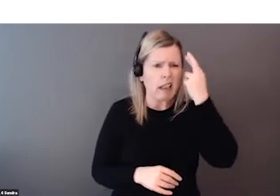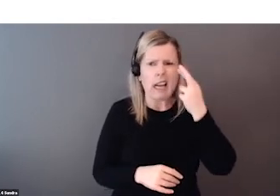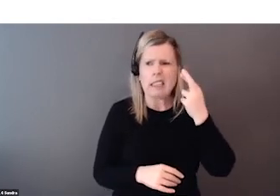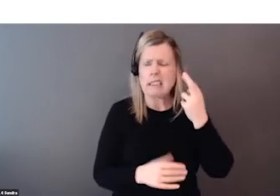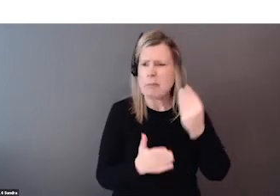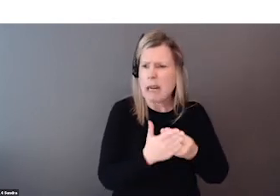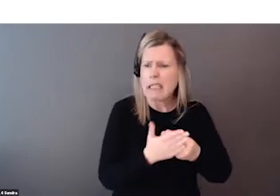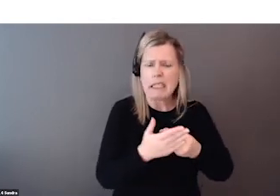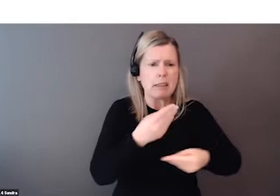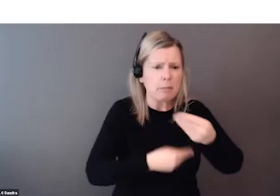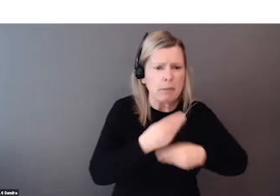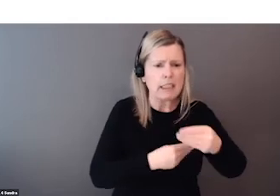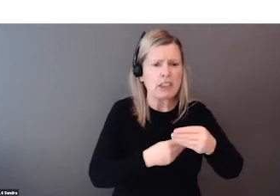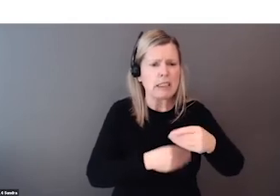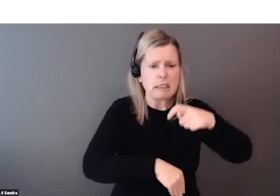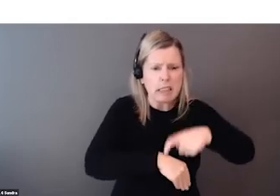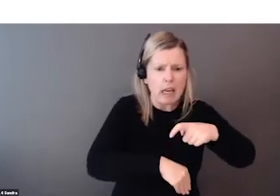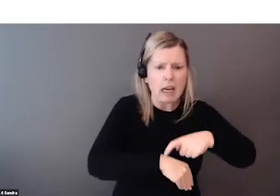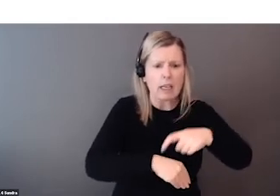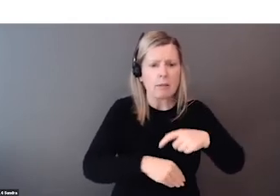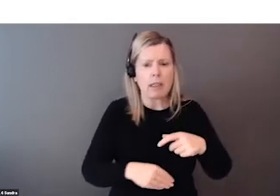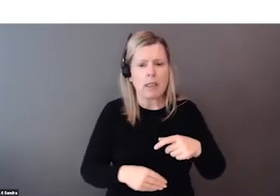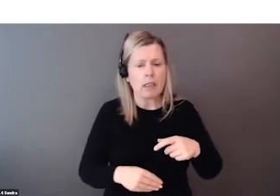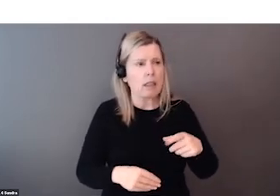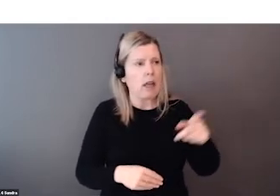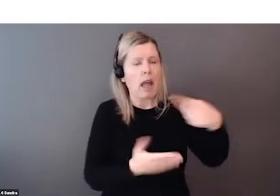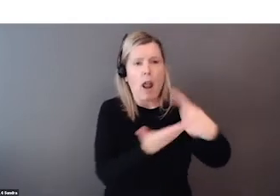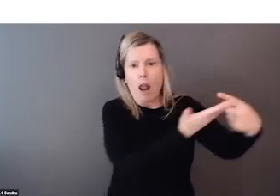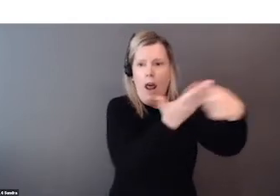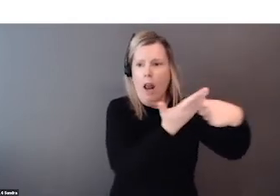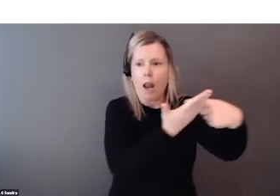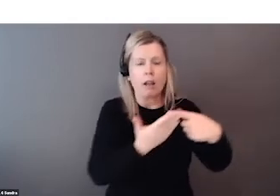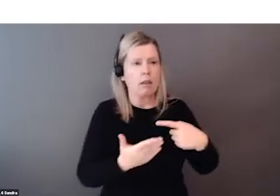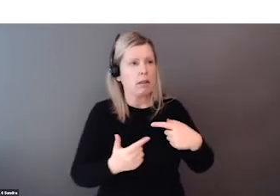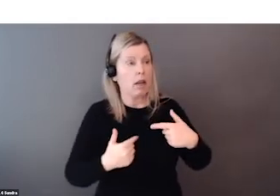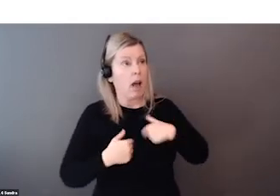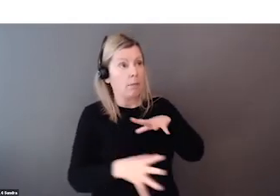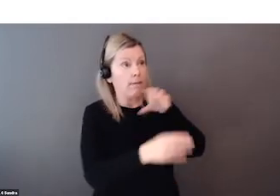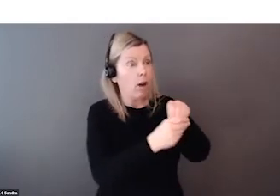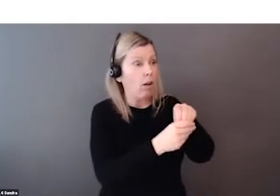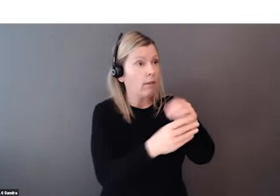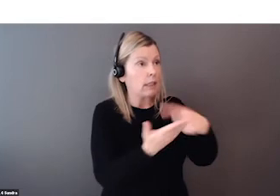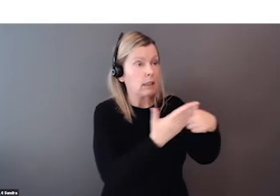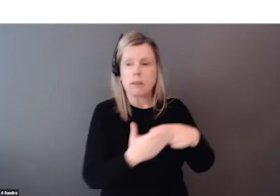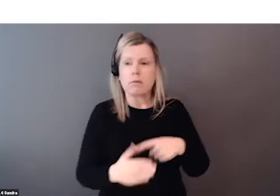Soon, you don't have access to the communication which compromises your performance, and you become an HR problem.